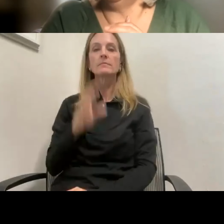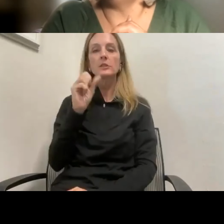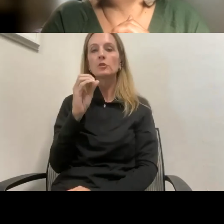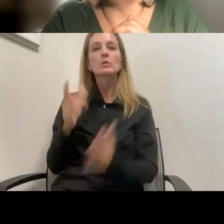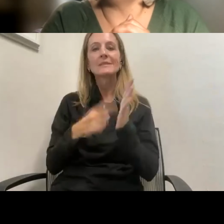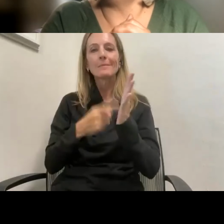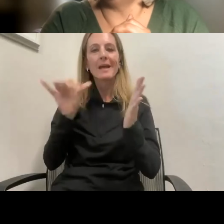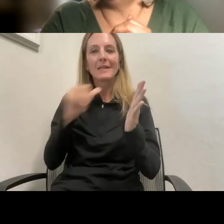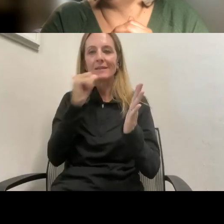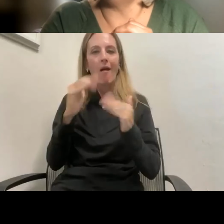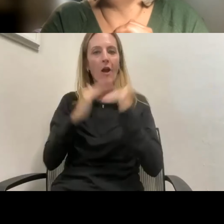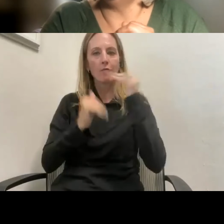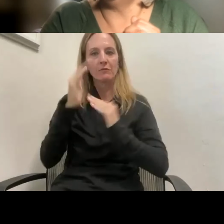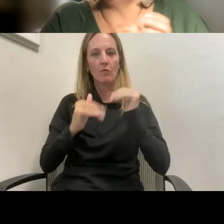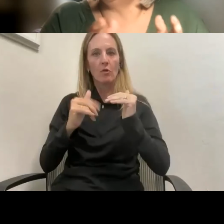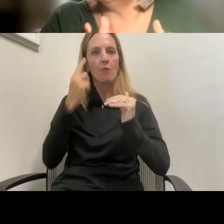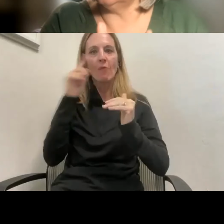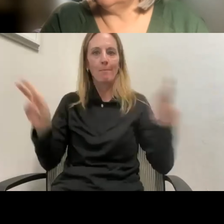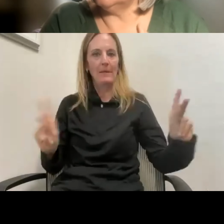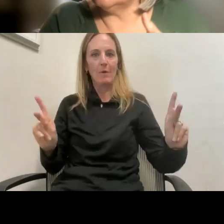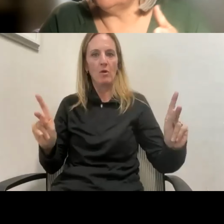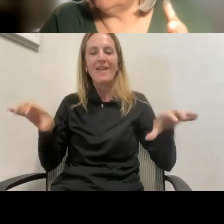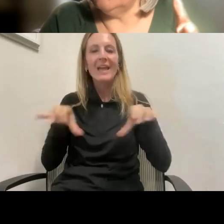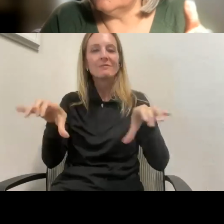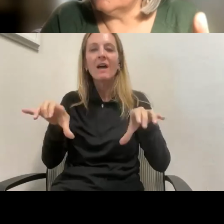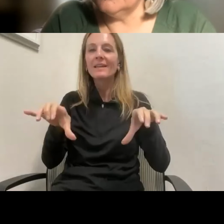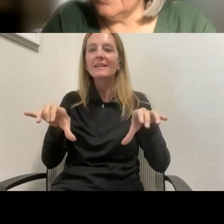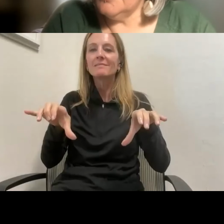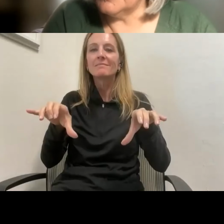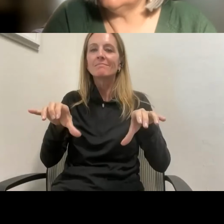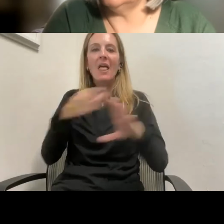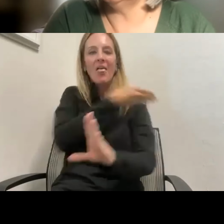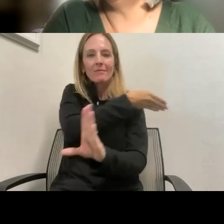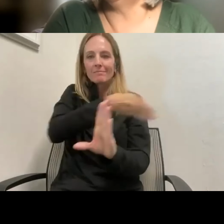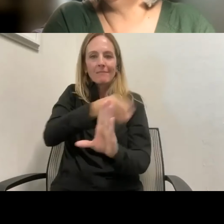And so it's a bit scary to step forward and say “okay we're going to try something new.”